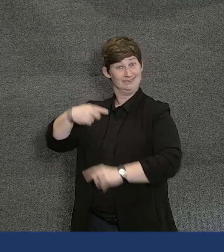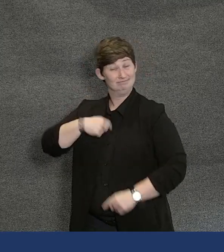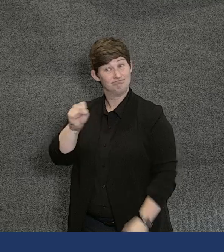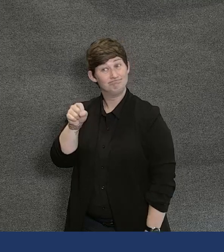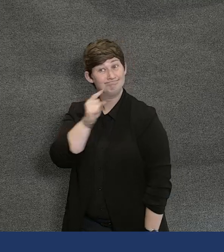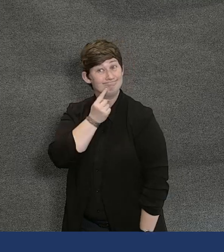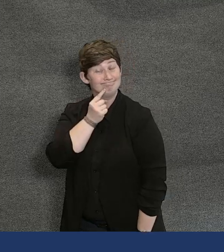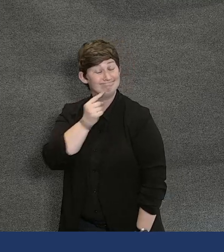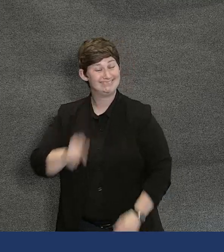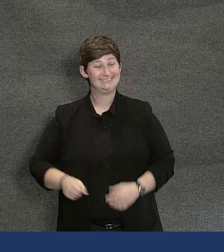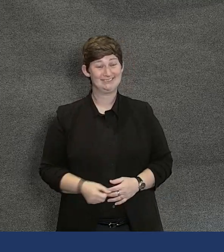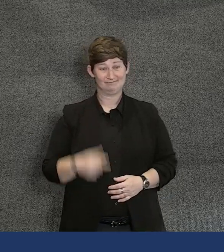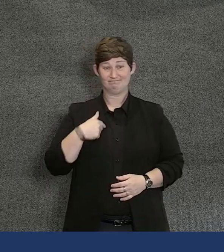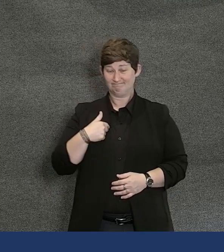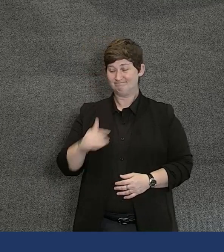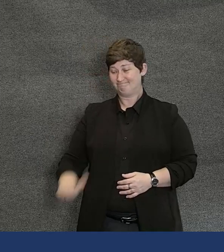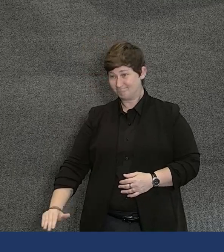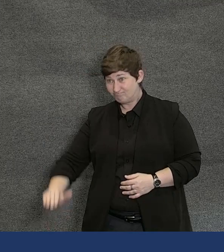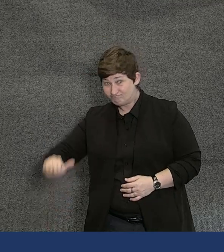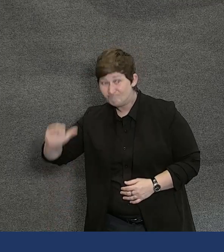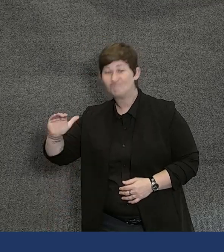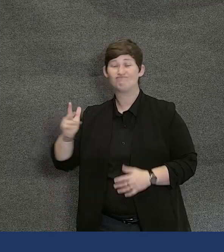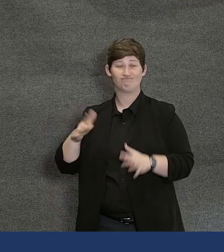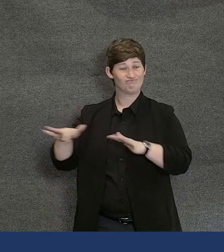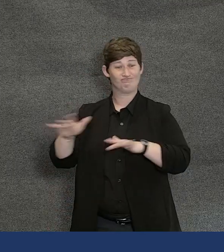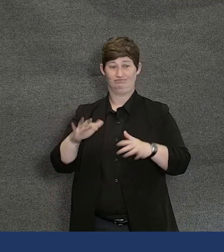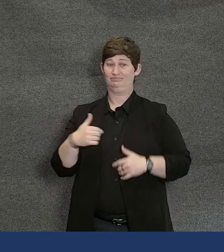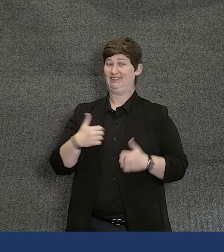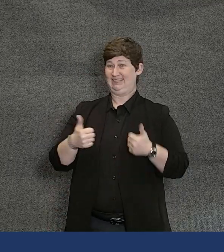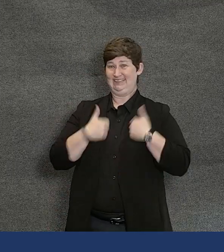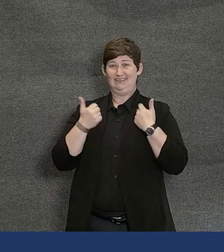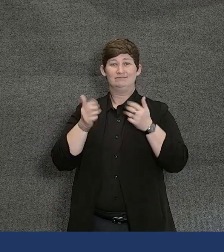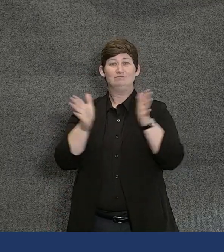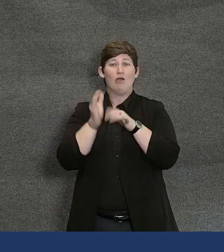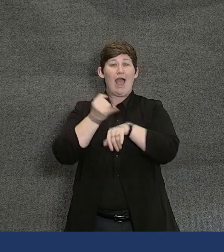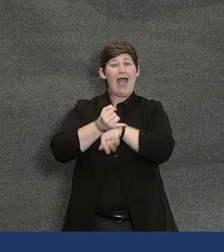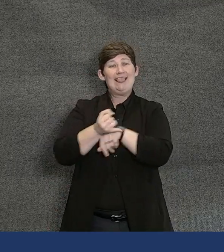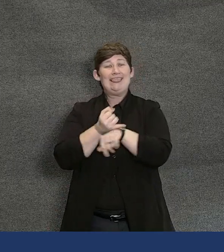I live on a small little island in the middle of a Type 5 wetland.